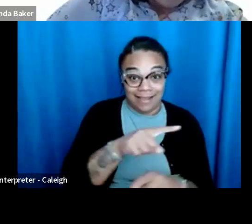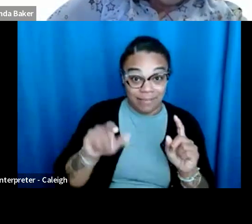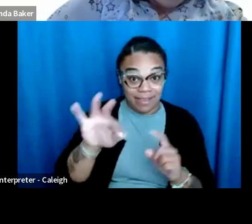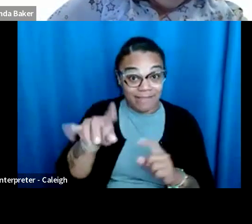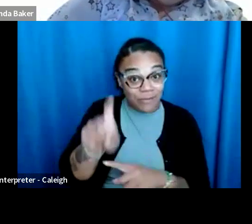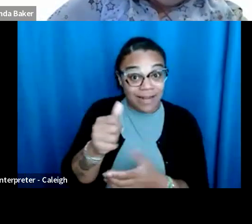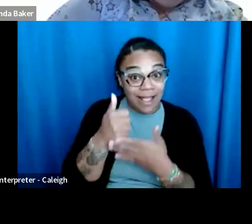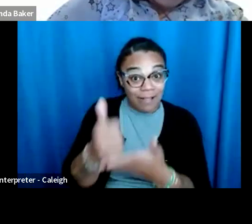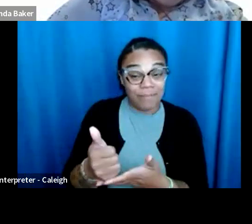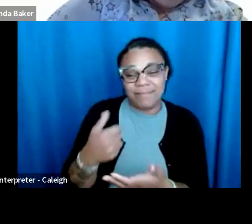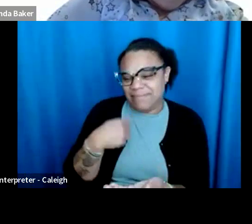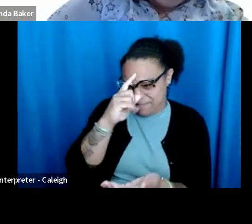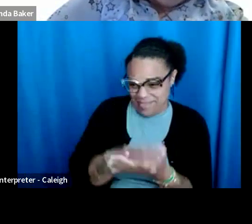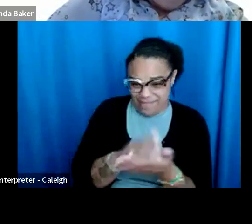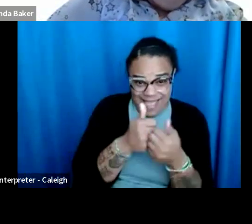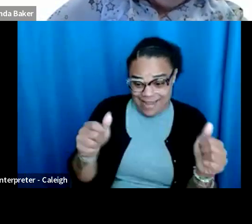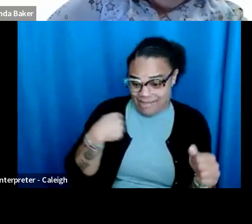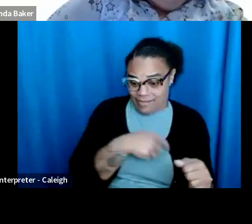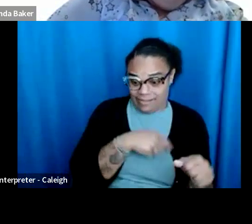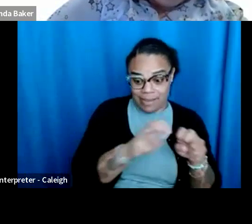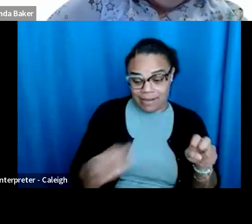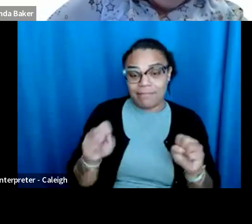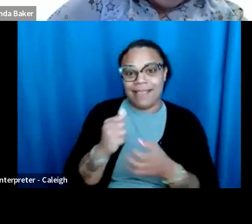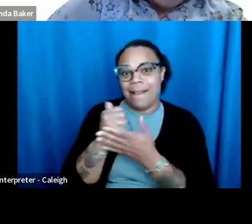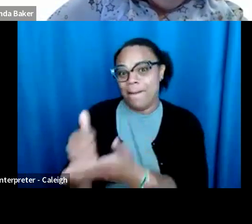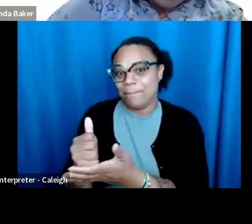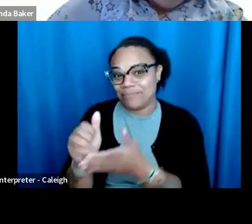to be able to help them know their rights, or happy to kind of point you in the right direction.